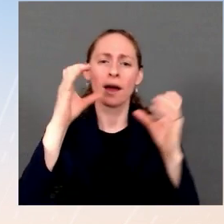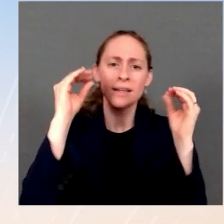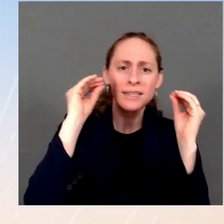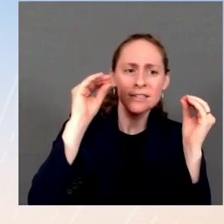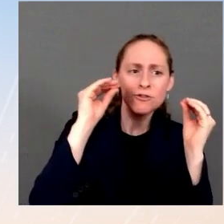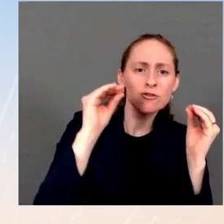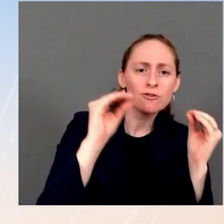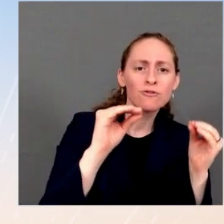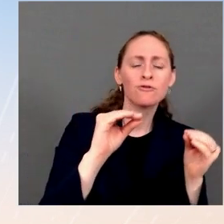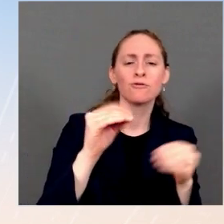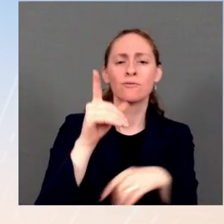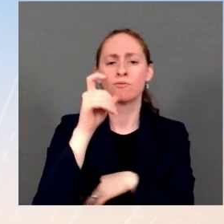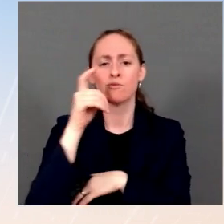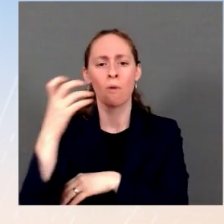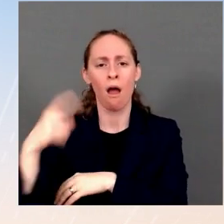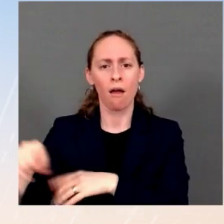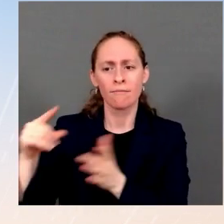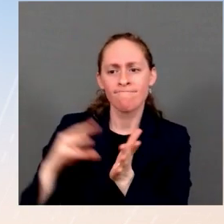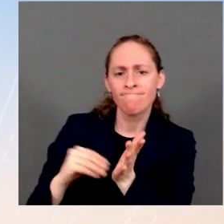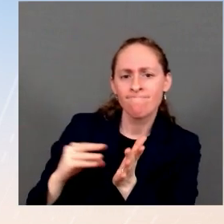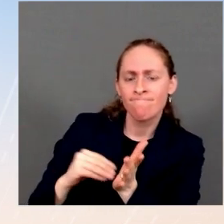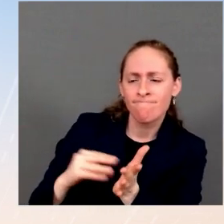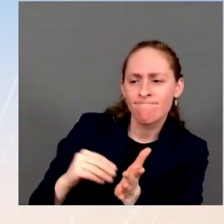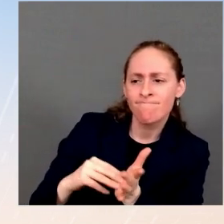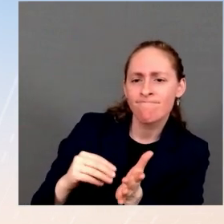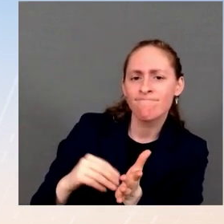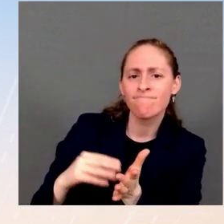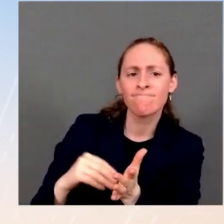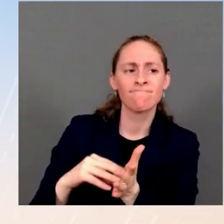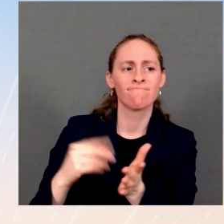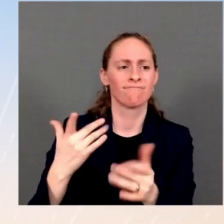And last but not least, today, Deputy National Security Advisor